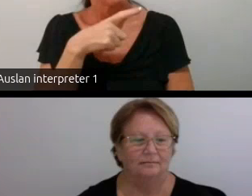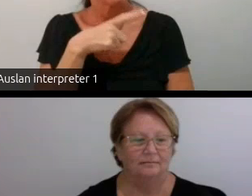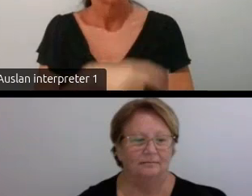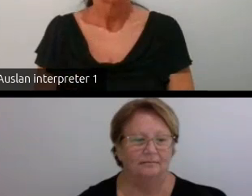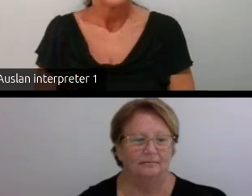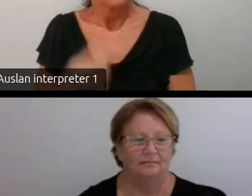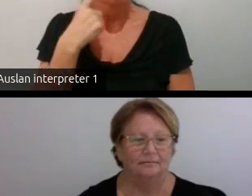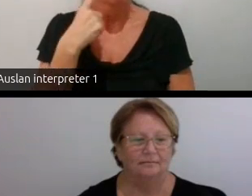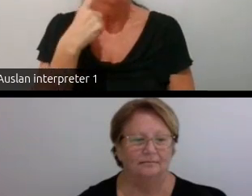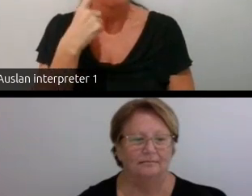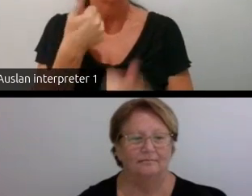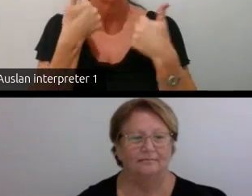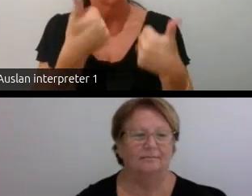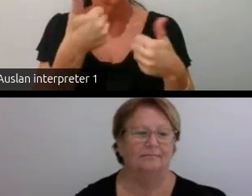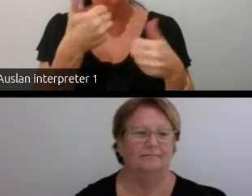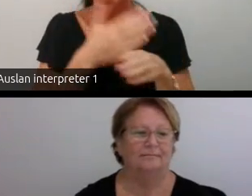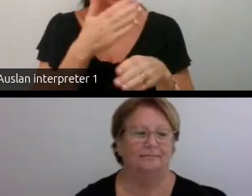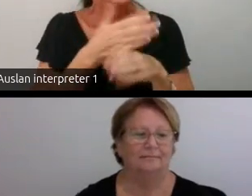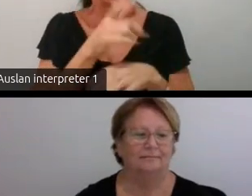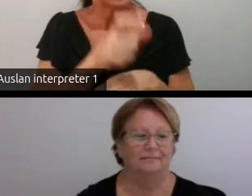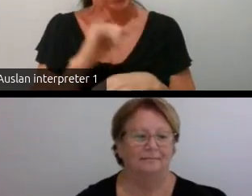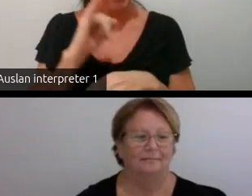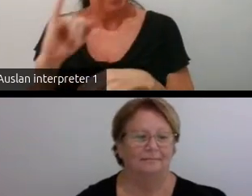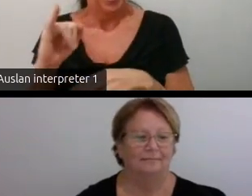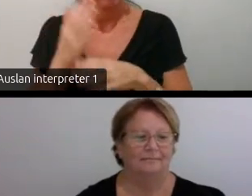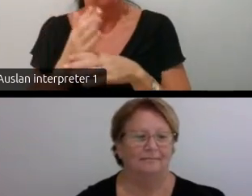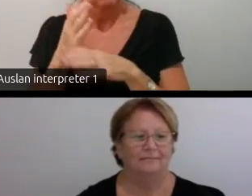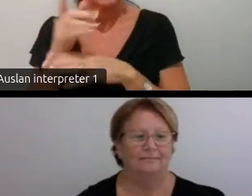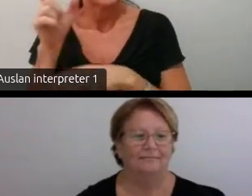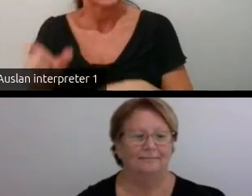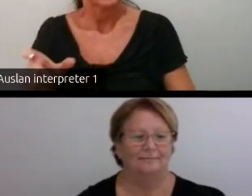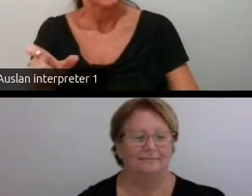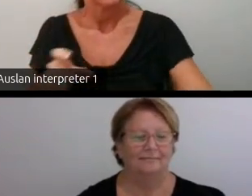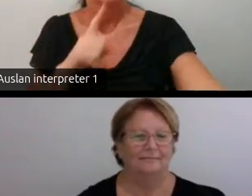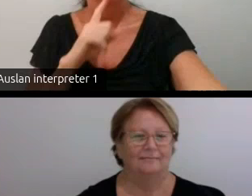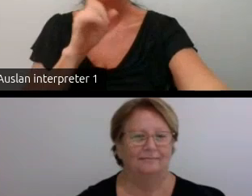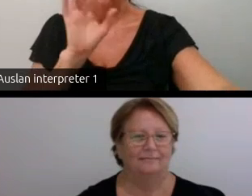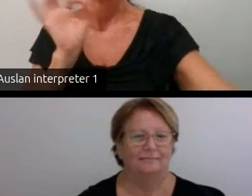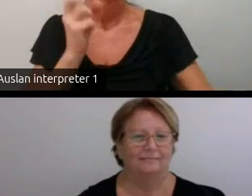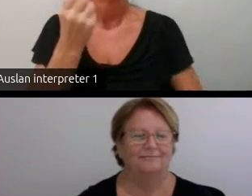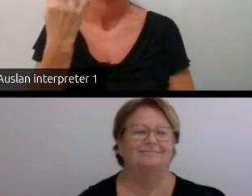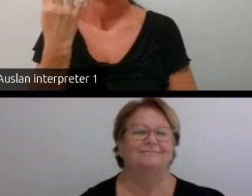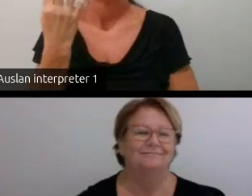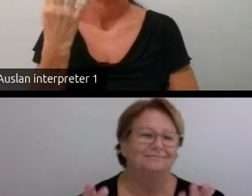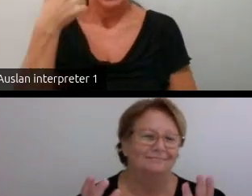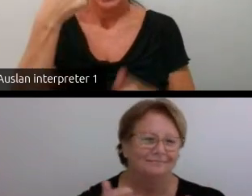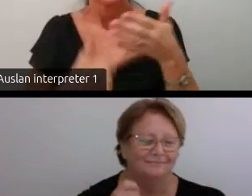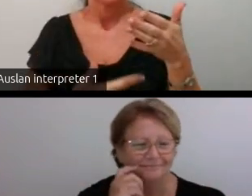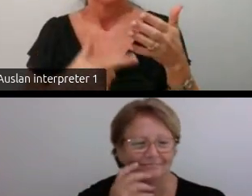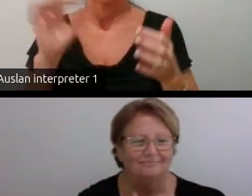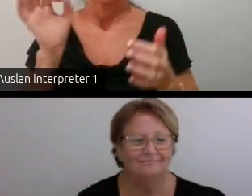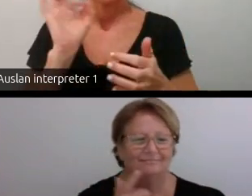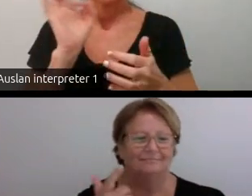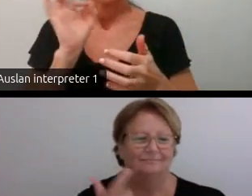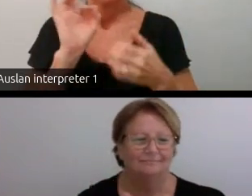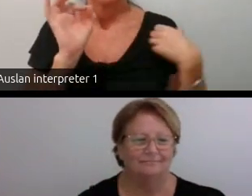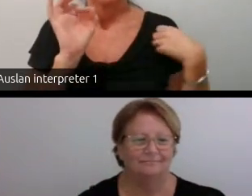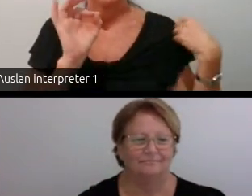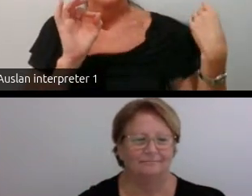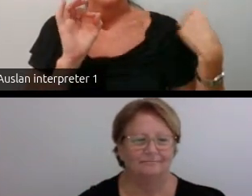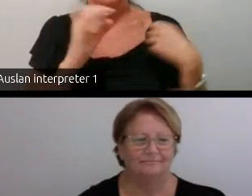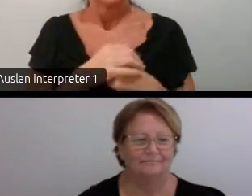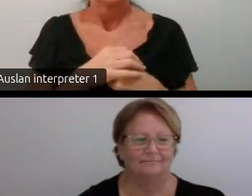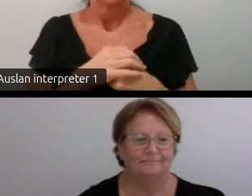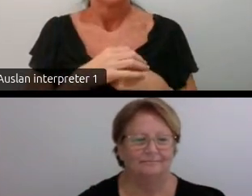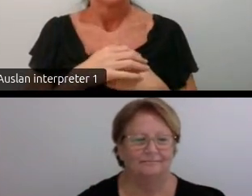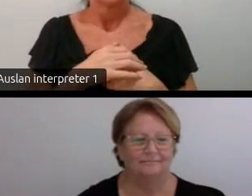of good tradies and bad tradies? Oh, do they? No, sadly. Ah, cuz I'd love such a list. Now,